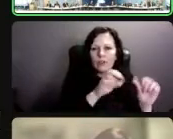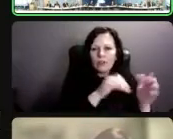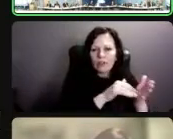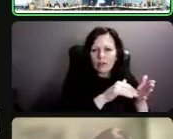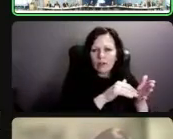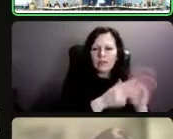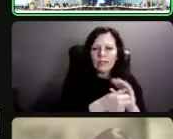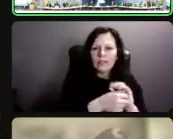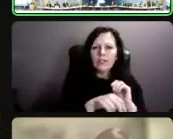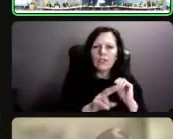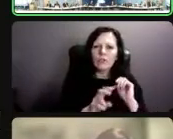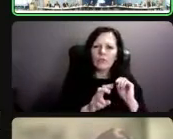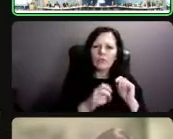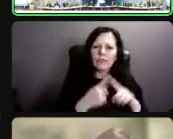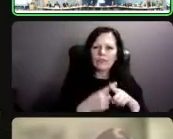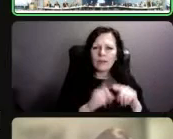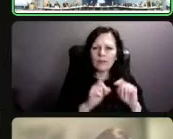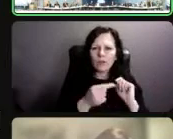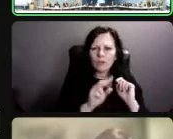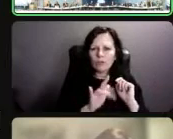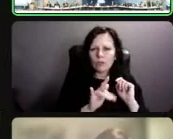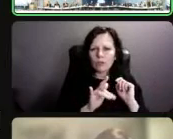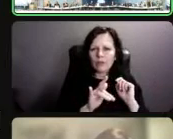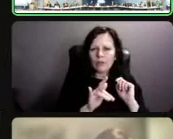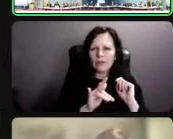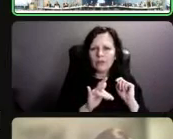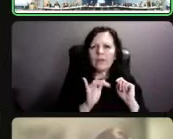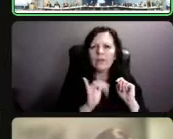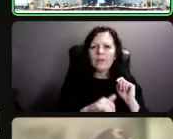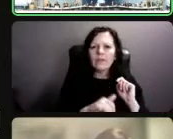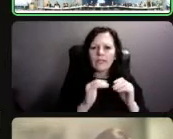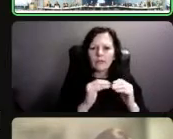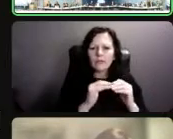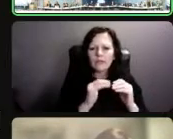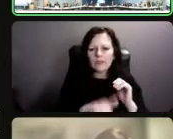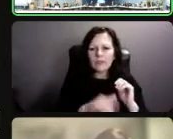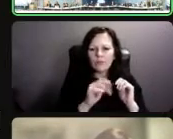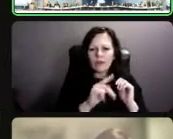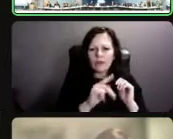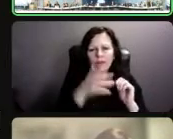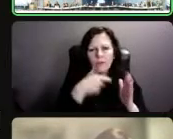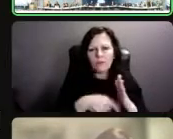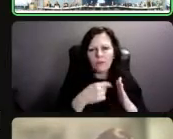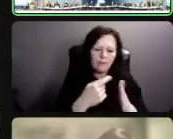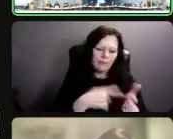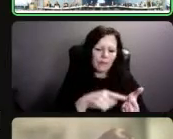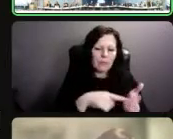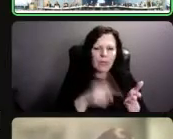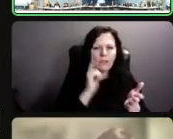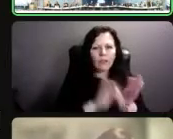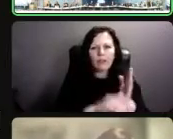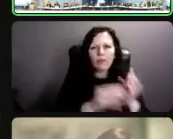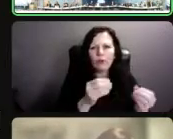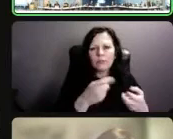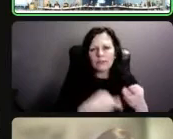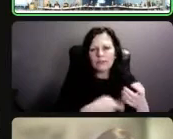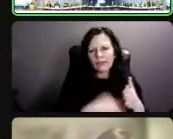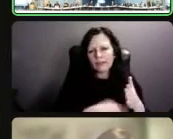RIGHT? THIS ONE'S A REAL MARKET VALUE ONE'S ASSESSED VALUE TO ASSESS